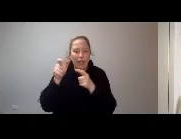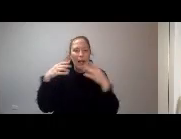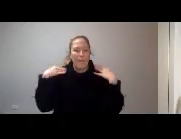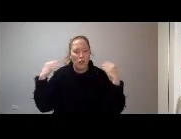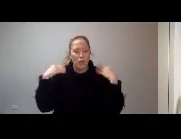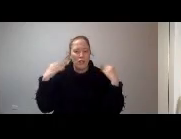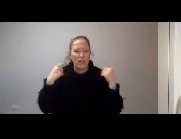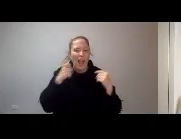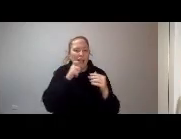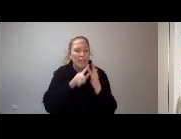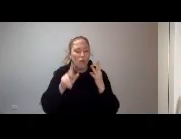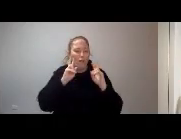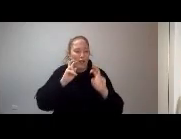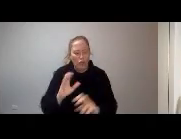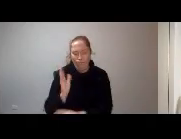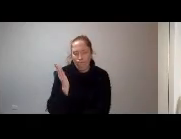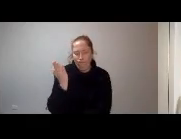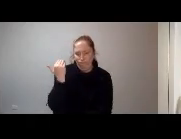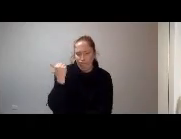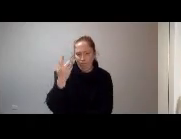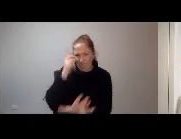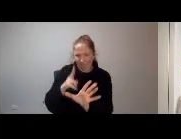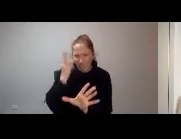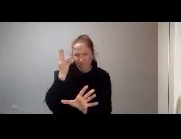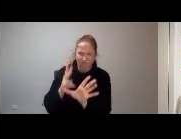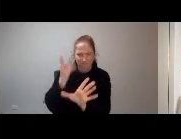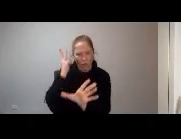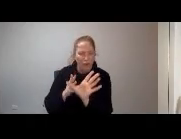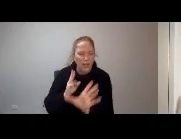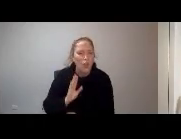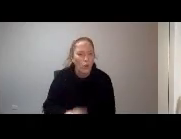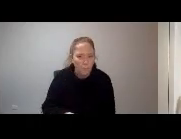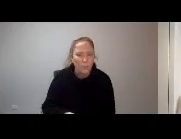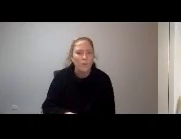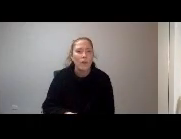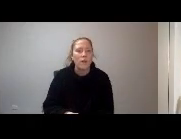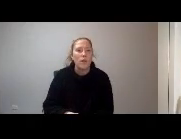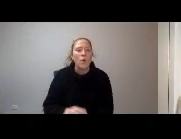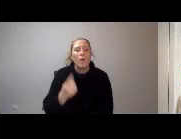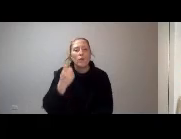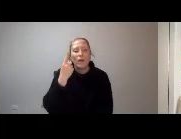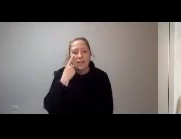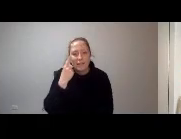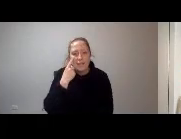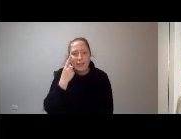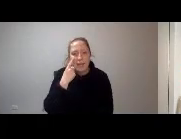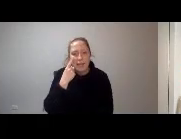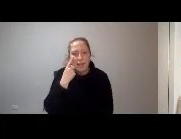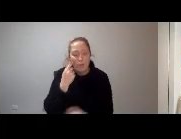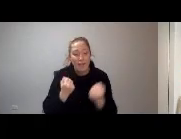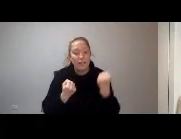in terms of evidence-informed practice that was relevant to people in supported accommodation.